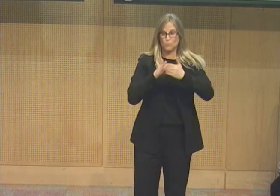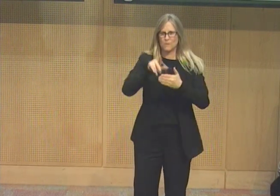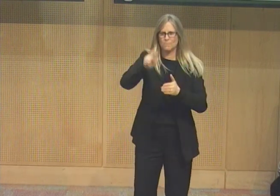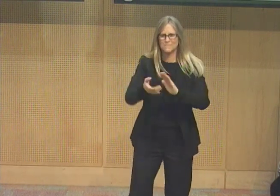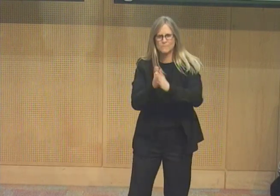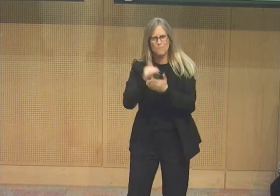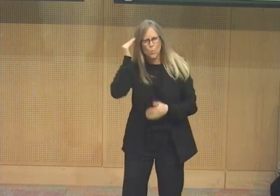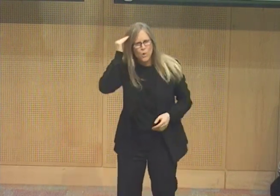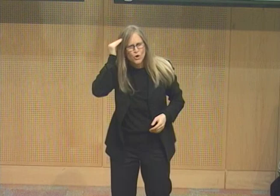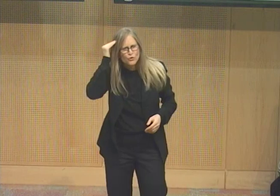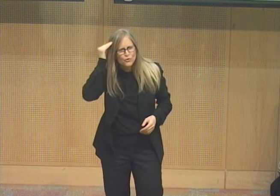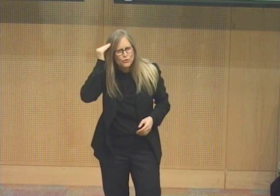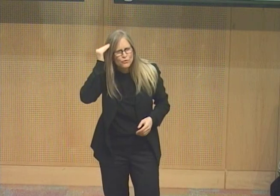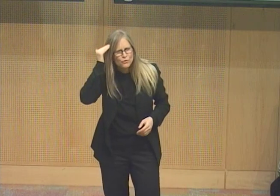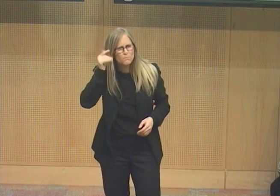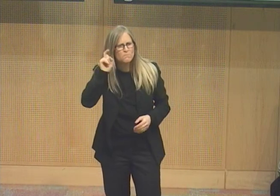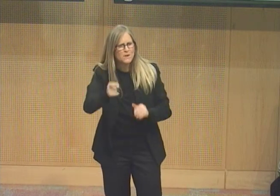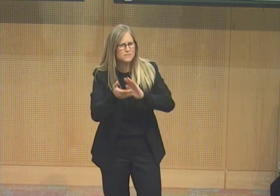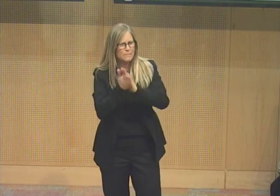We, as community, must become aware